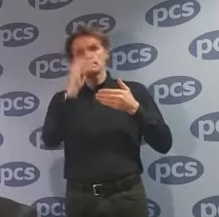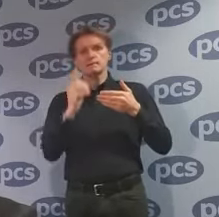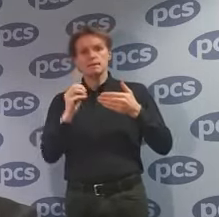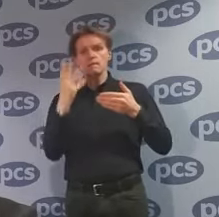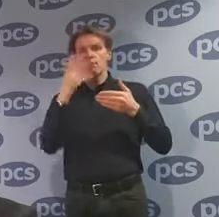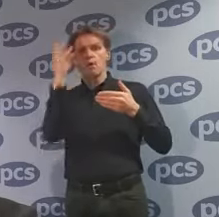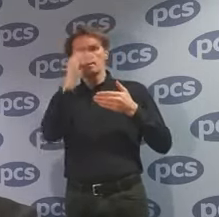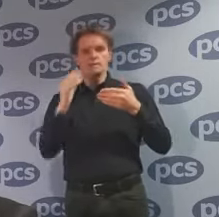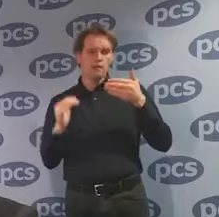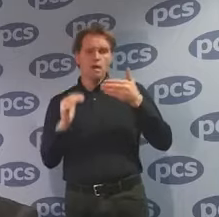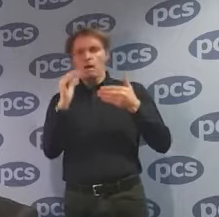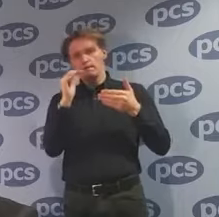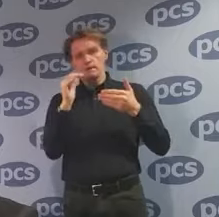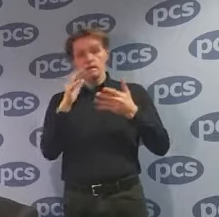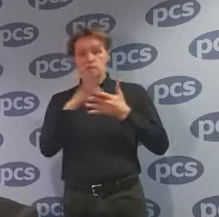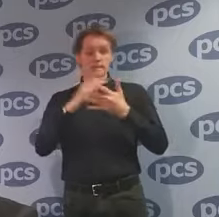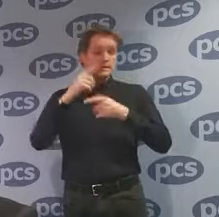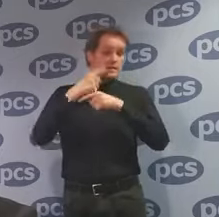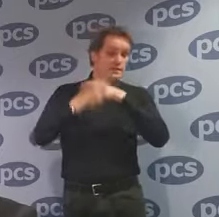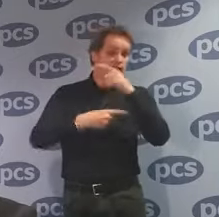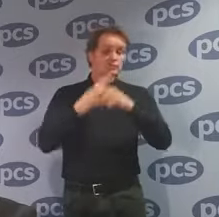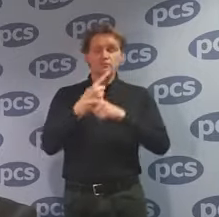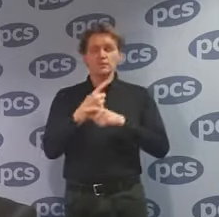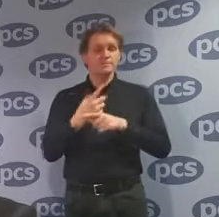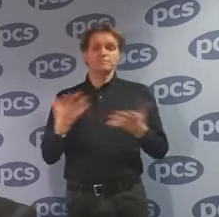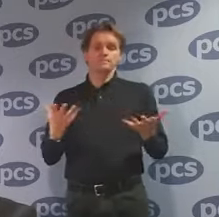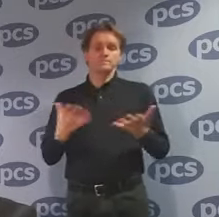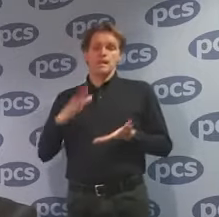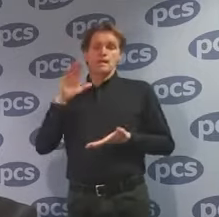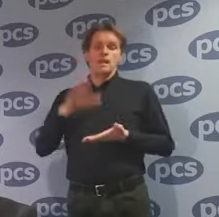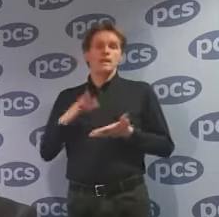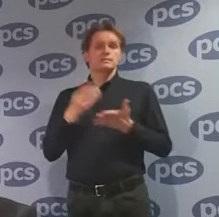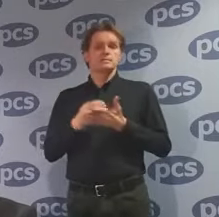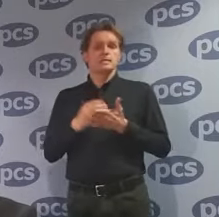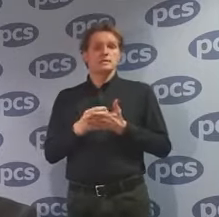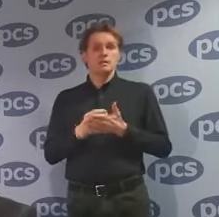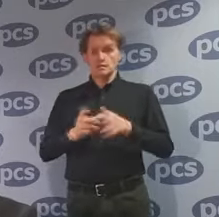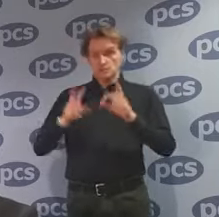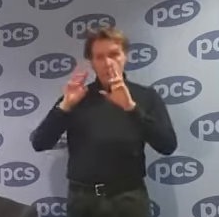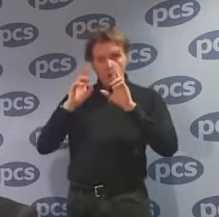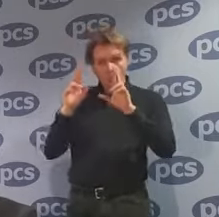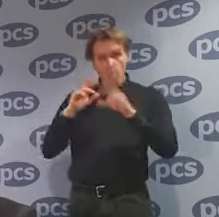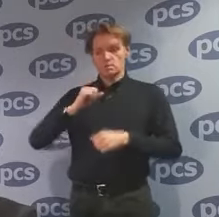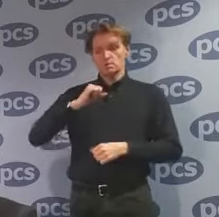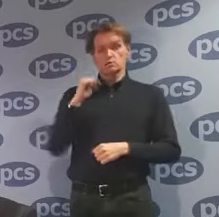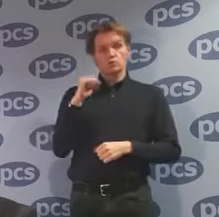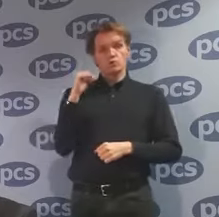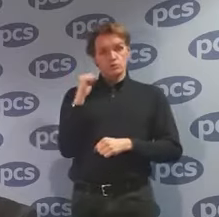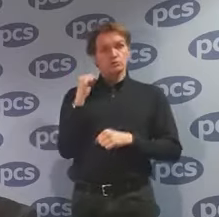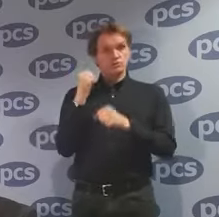would be another year of a cut in your living standards so let's hope the Scottish government do something about that later this month and let's hope the